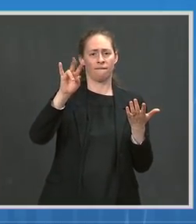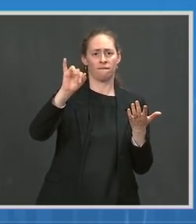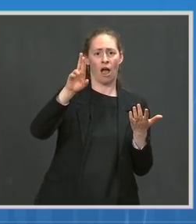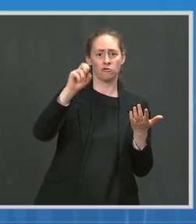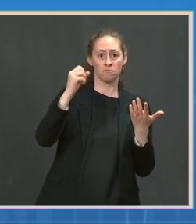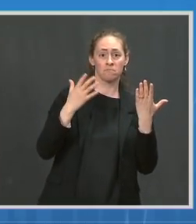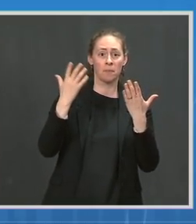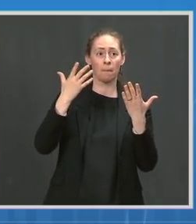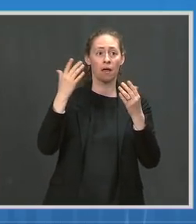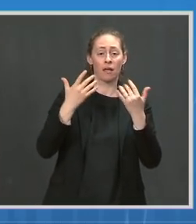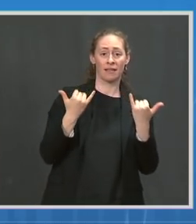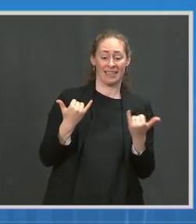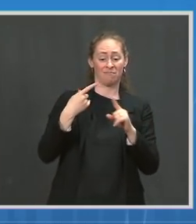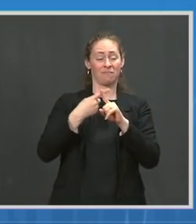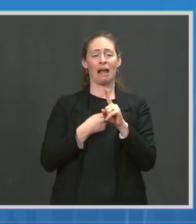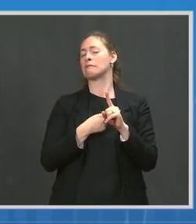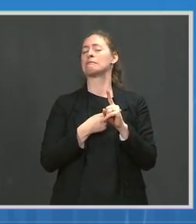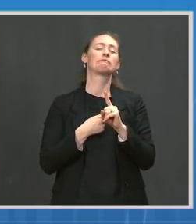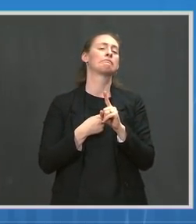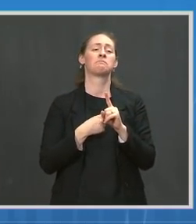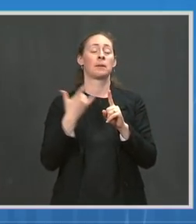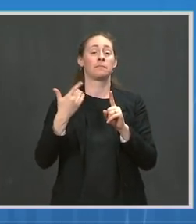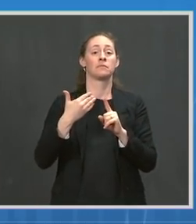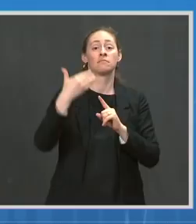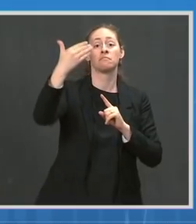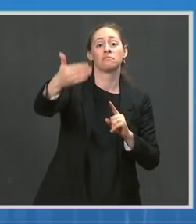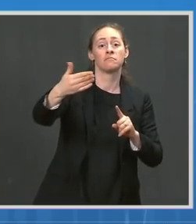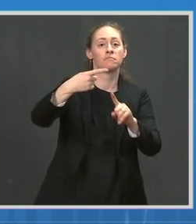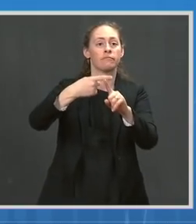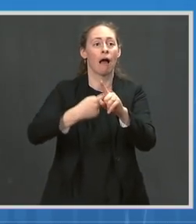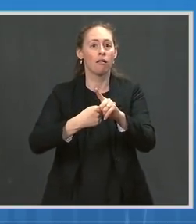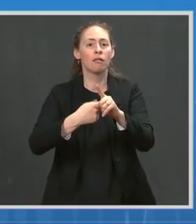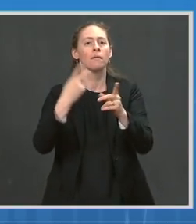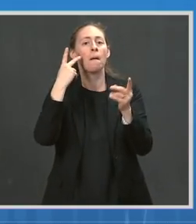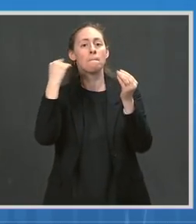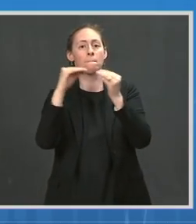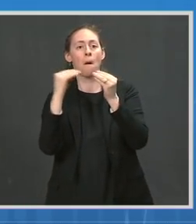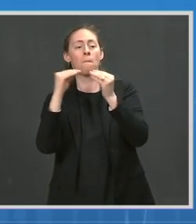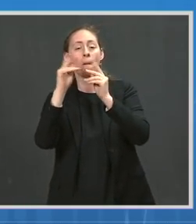So we need to continue to keep the prevention measures up to prevent ongoing cases today.